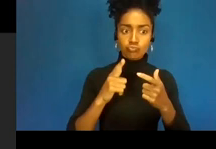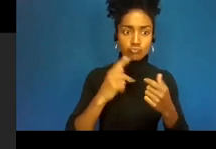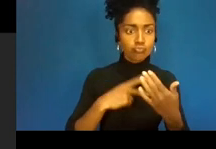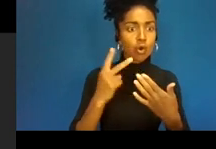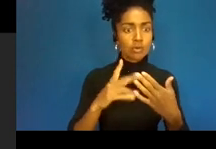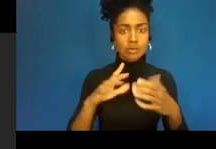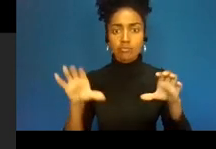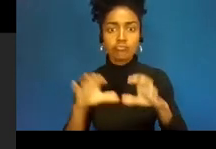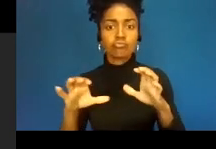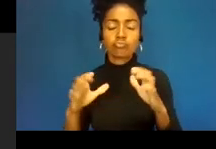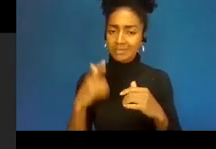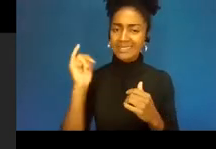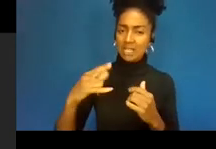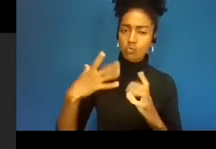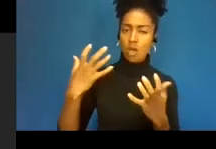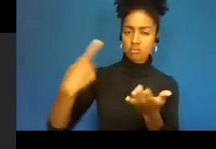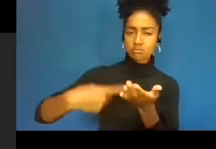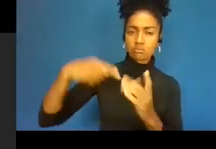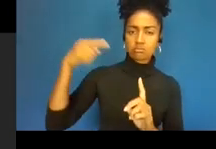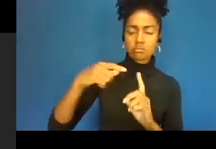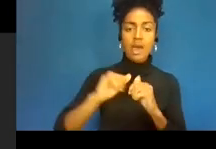How can we be [audio cuts out, indistinguishable].